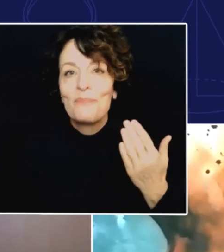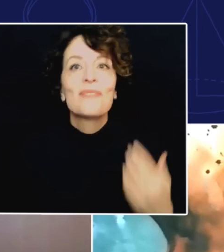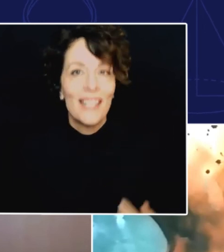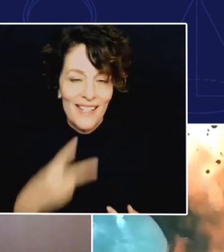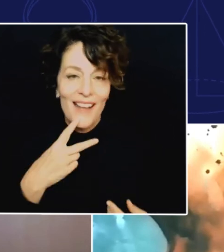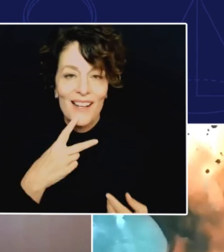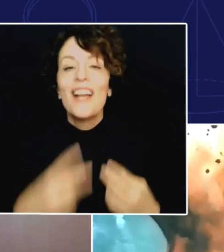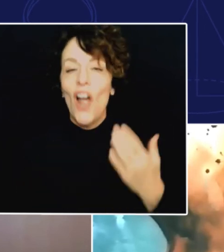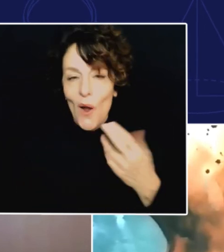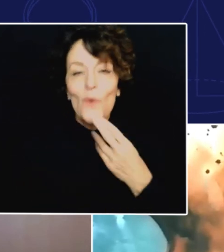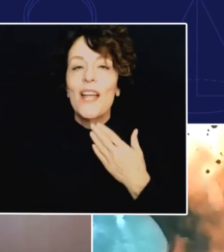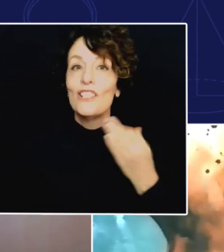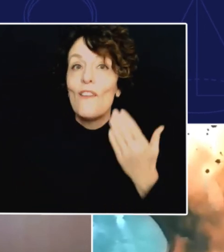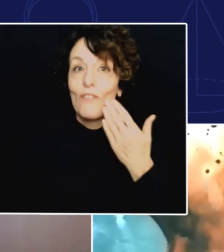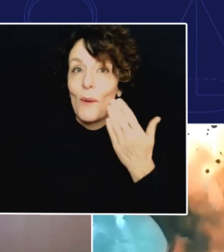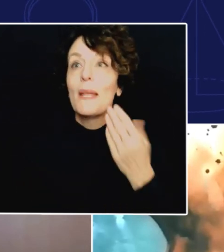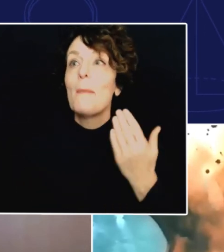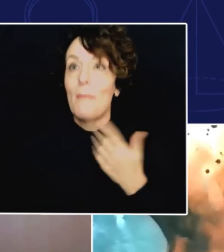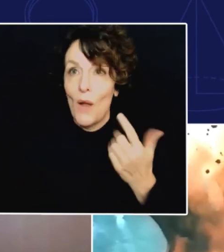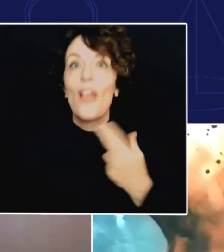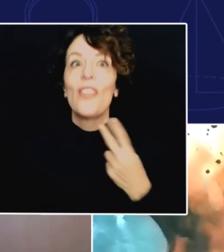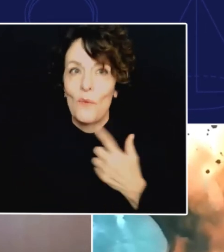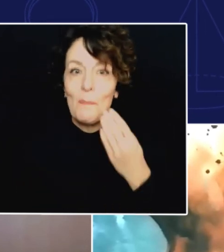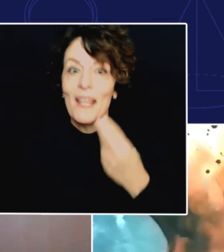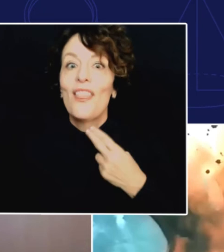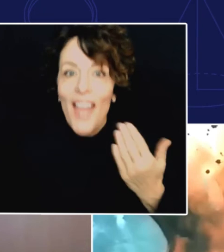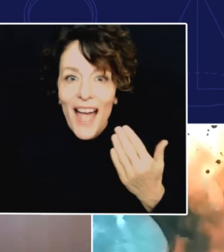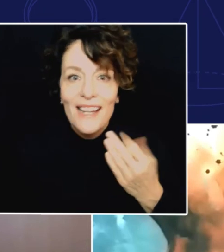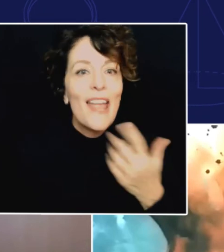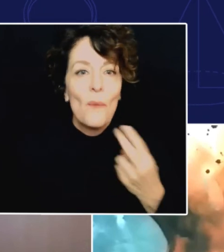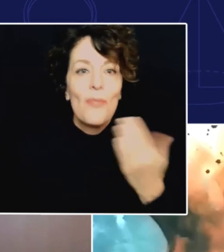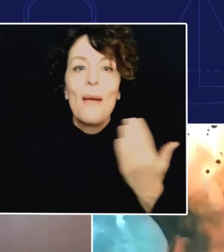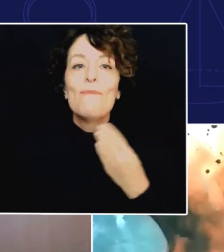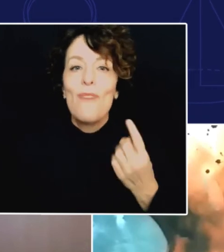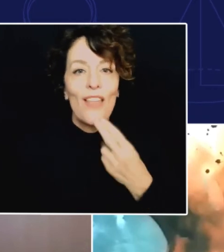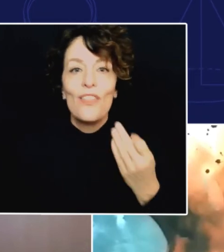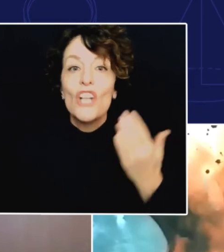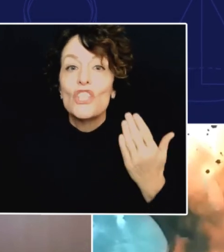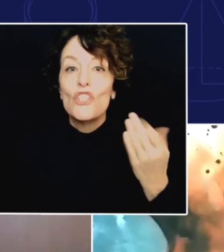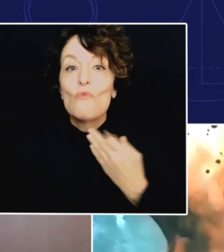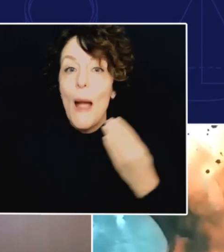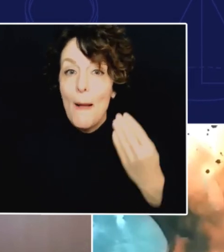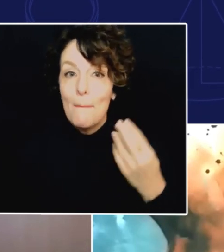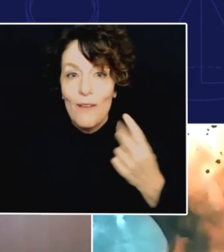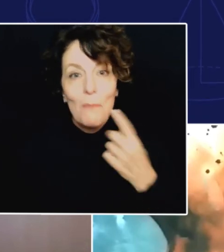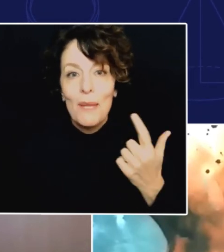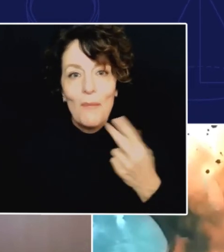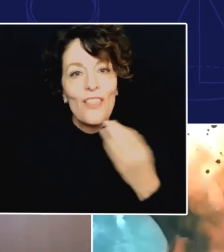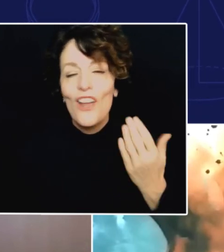[DR. HORTON:] Okay, like, so for me, my one thing would be like, that--like, help them find their tribe of people.